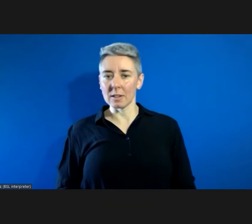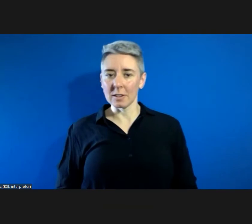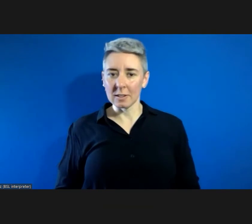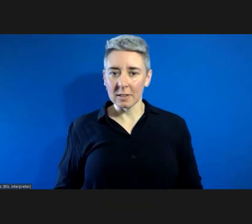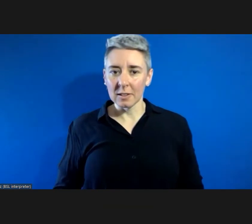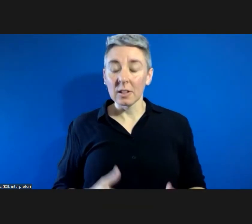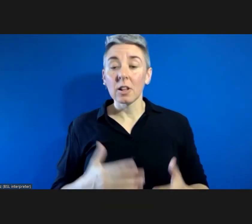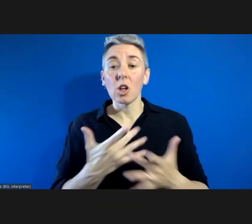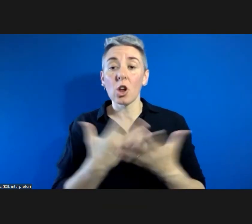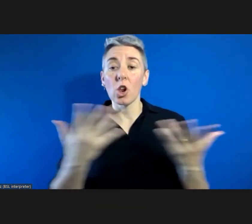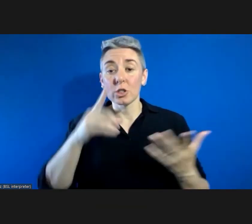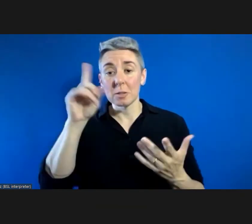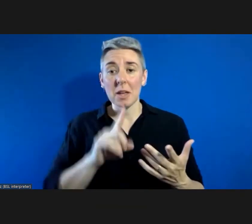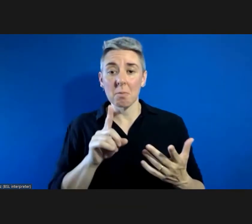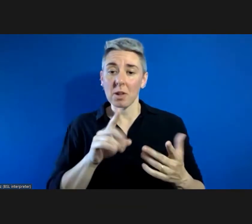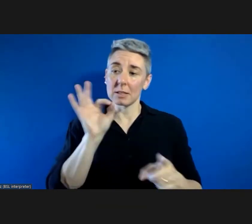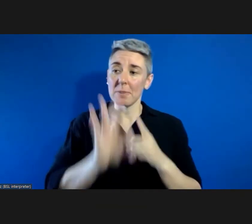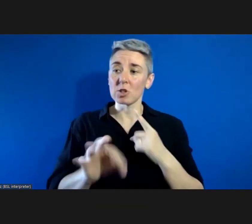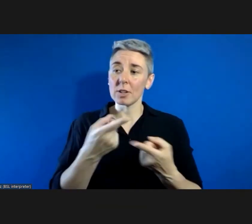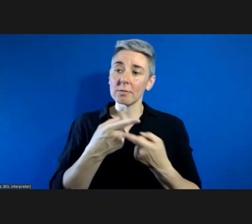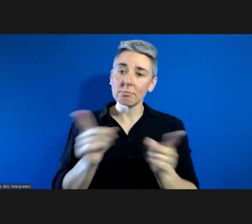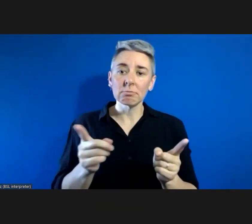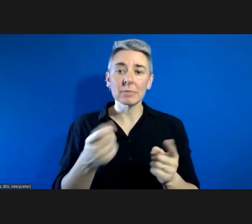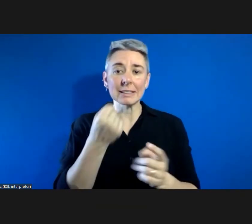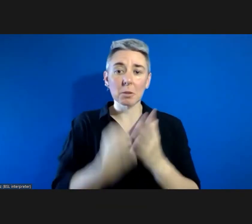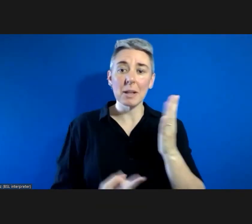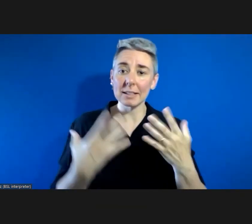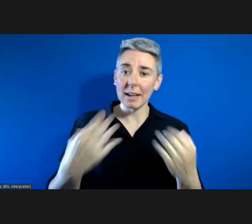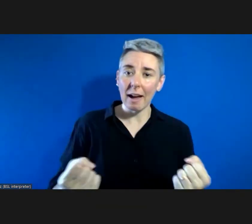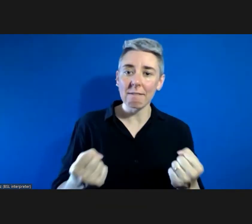For a lot of people, particularly those with a disability, so called social mobility means an